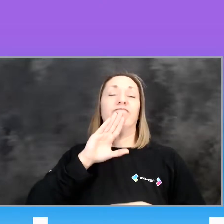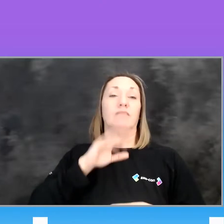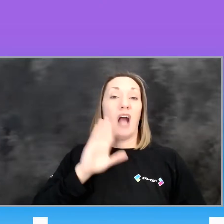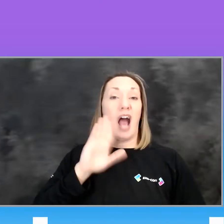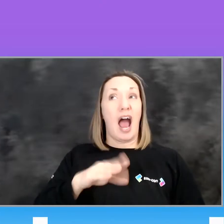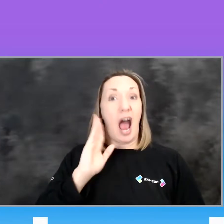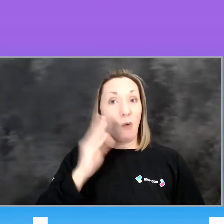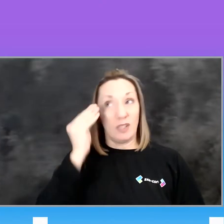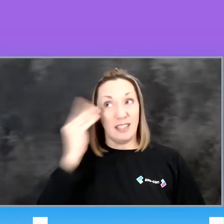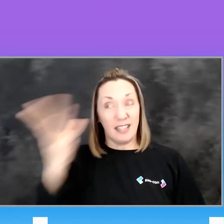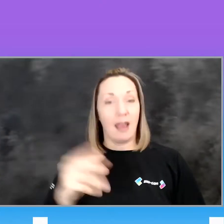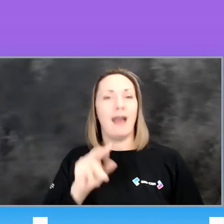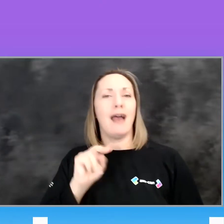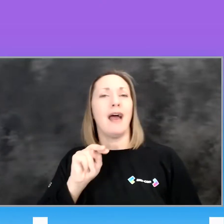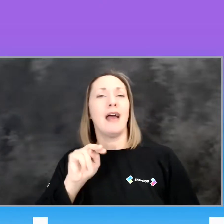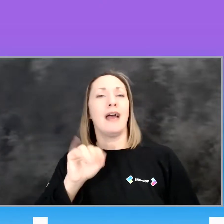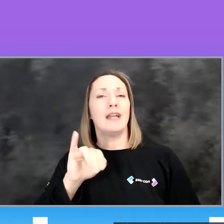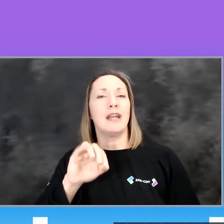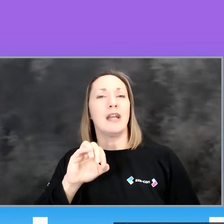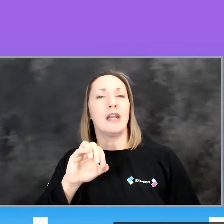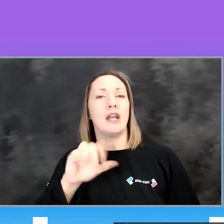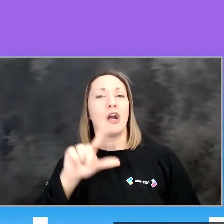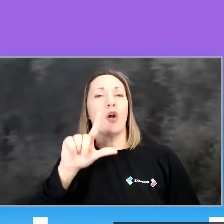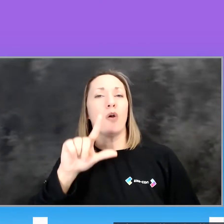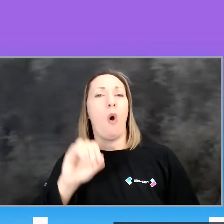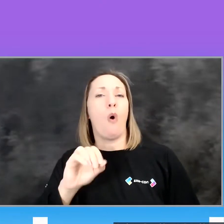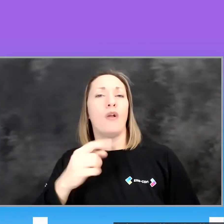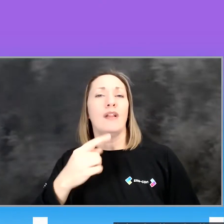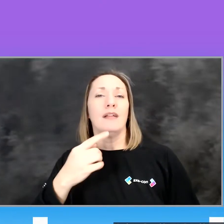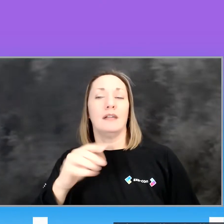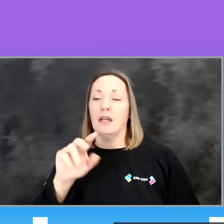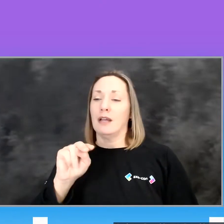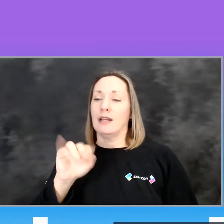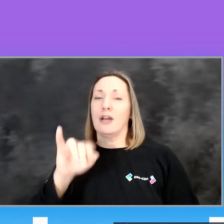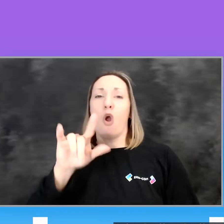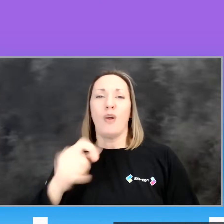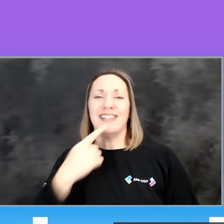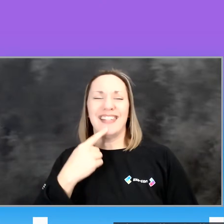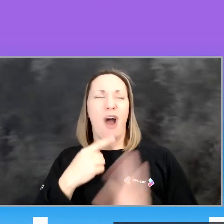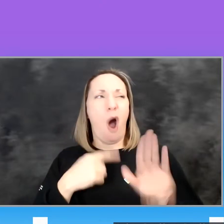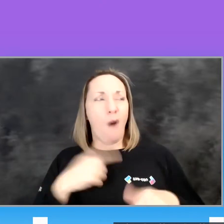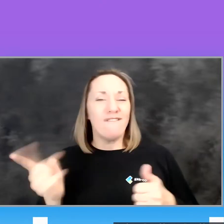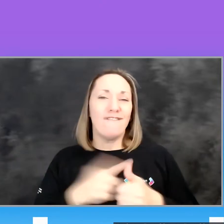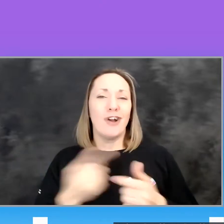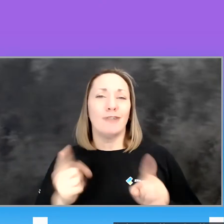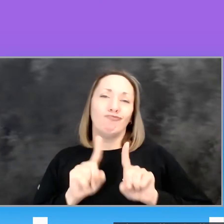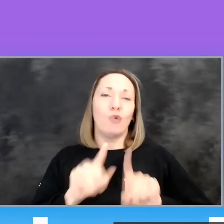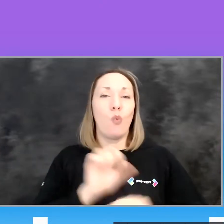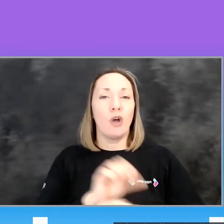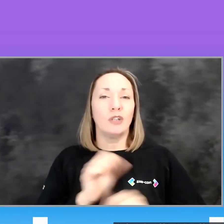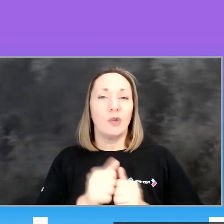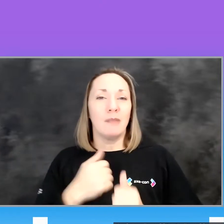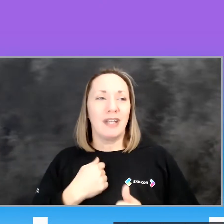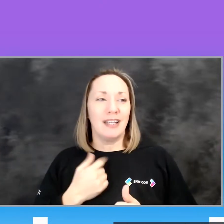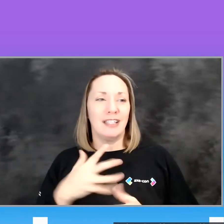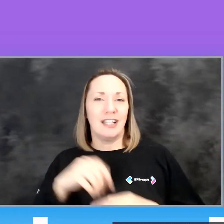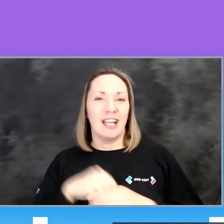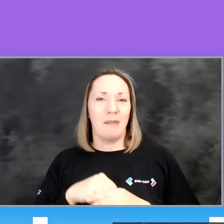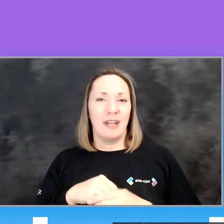Nicole says that, you know, when she first started working with me, she might come into our, you